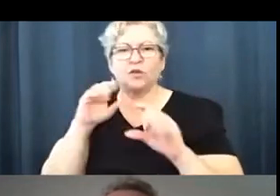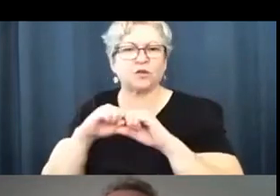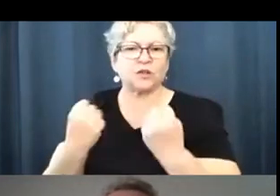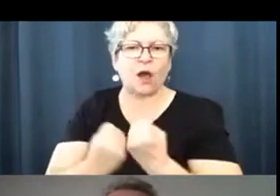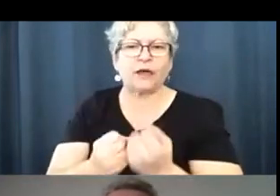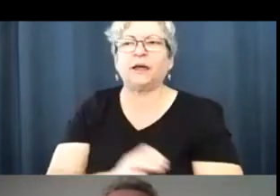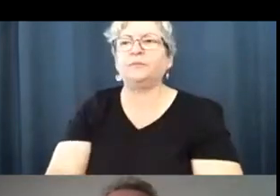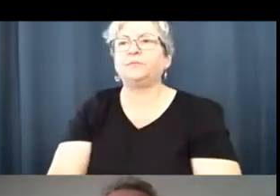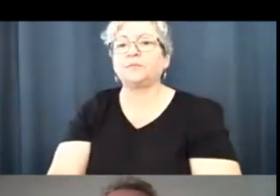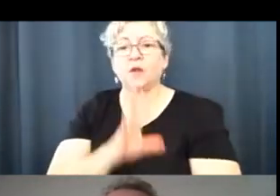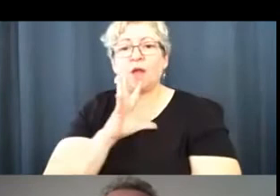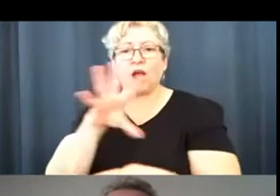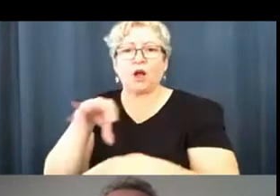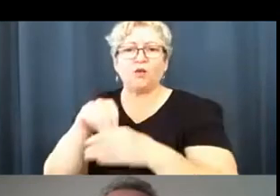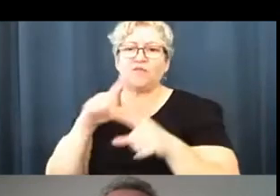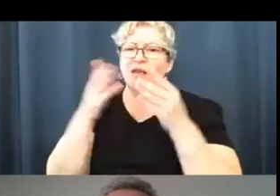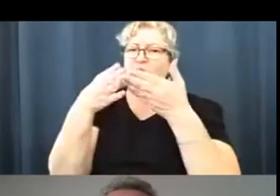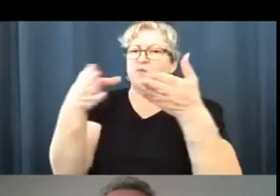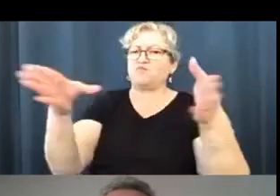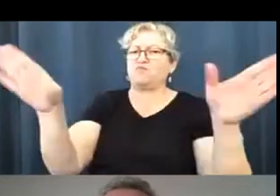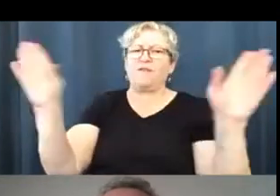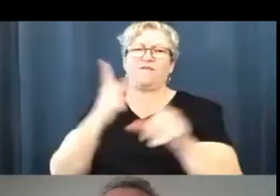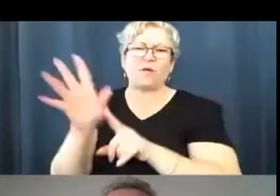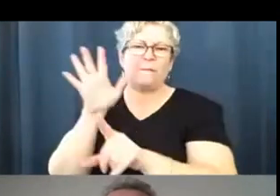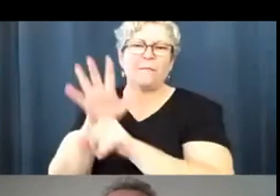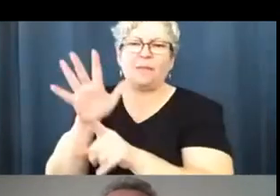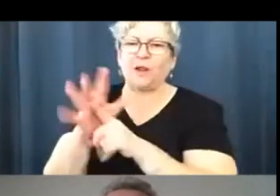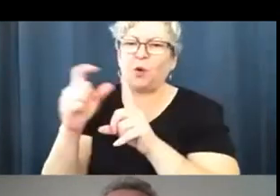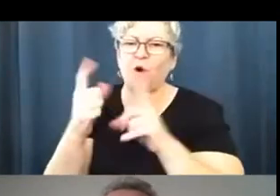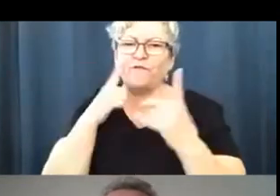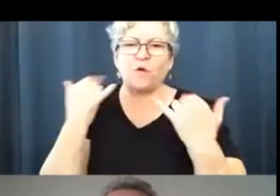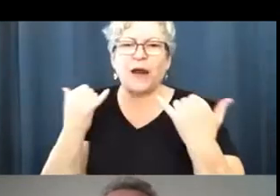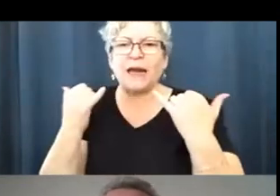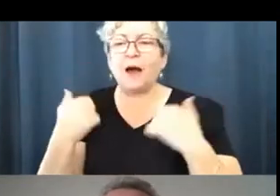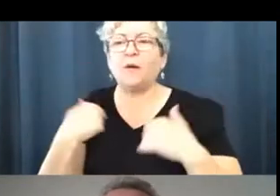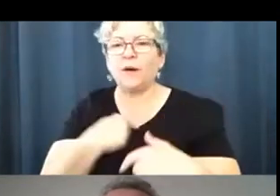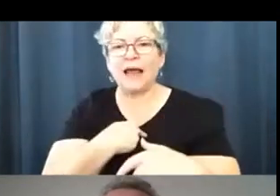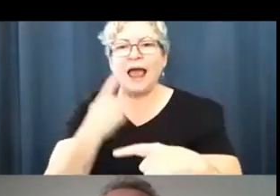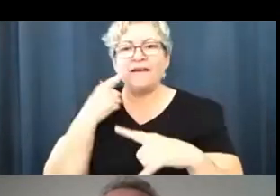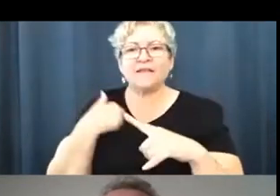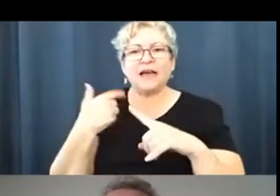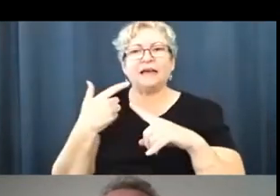So inclusion is a very broad term, it's very popular right now. But we have an expansion to that called digital inclusion,